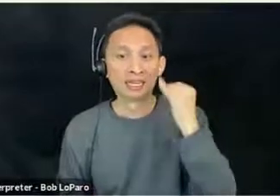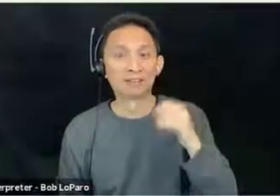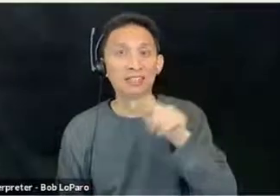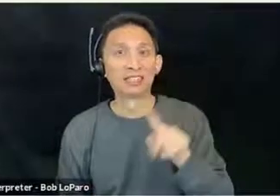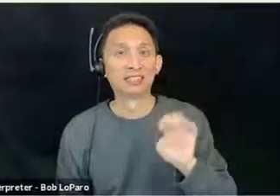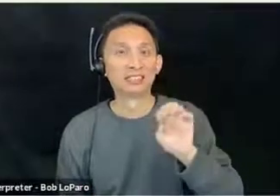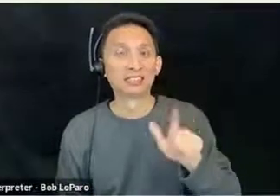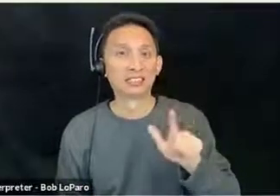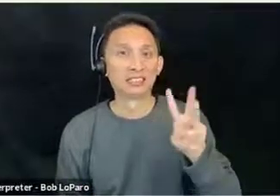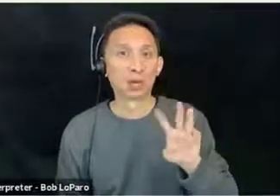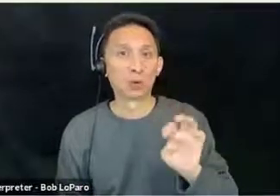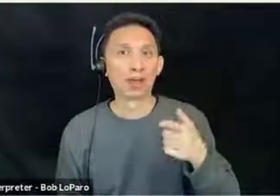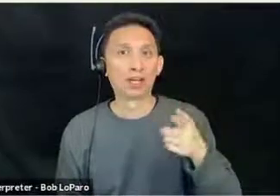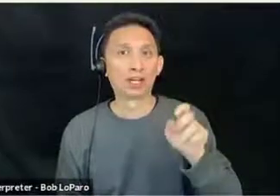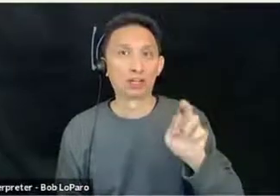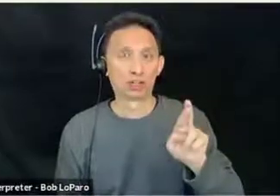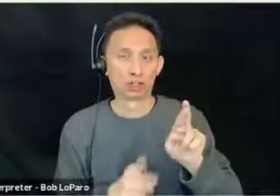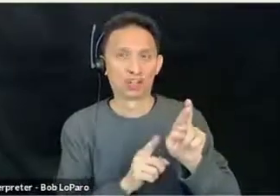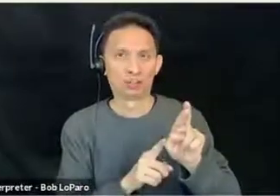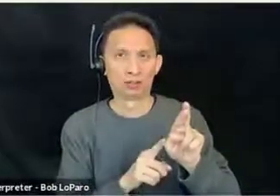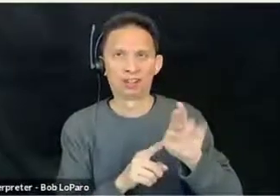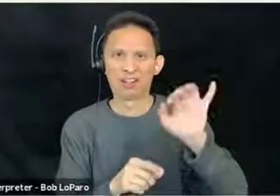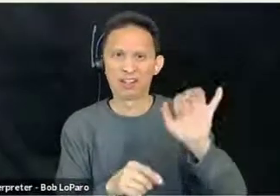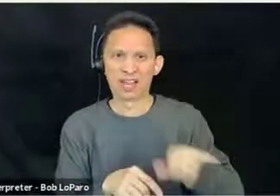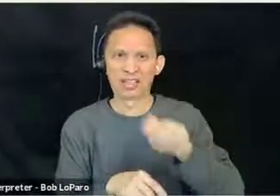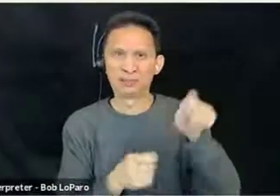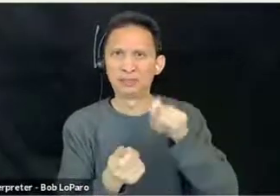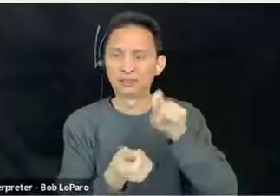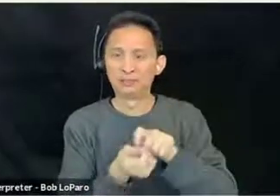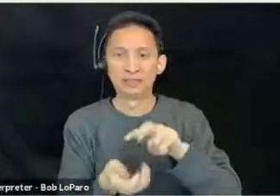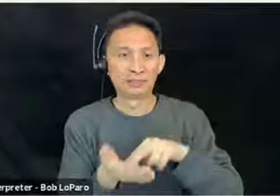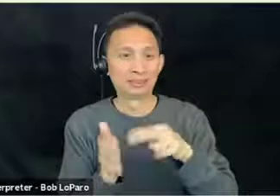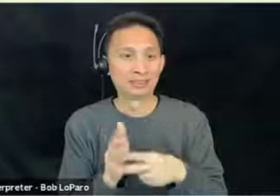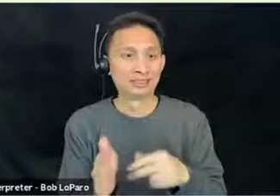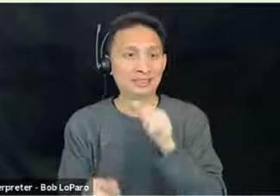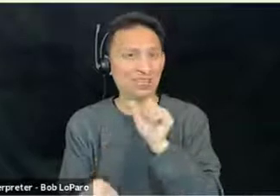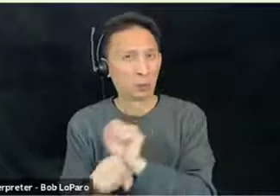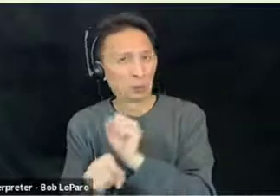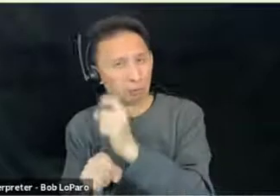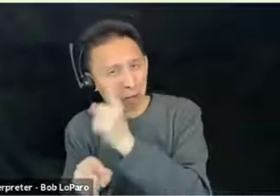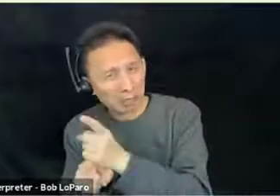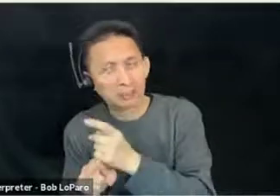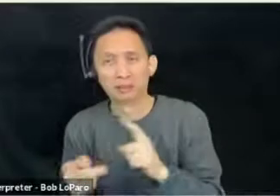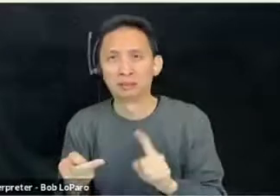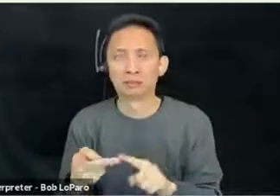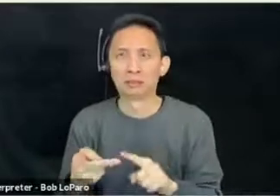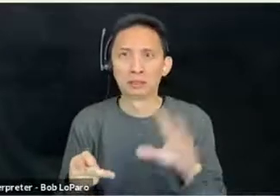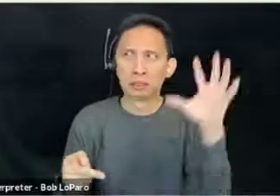are not working properly, are absent, or are severely decreased.